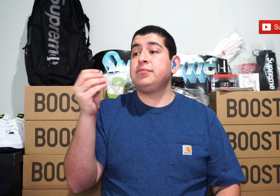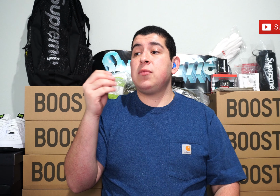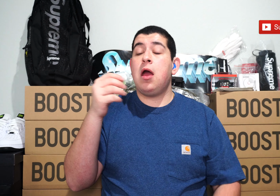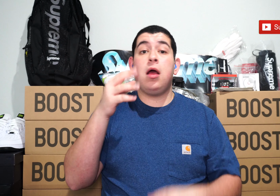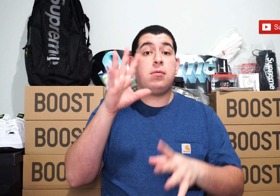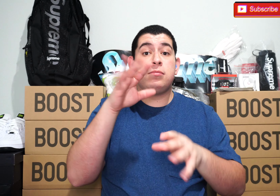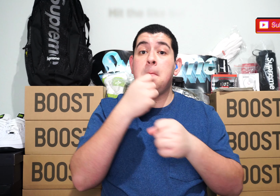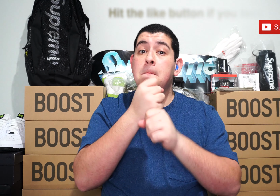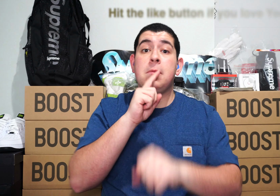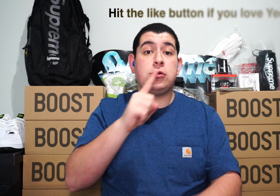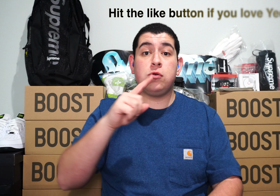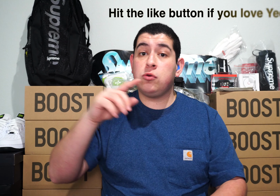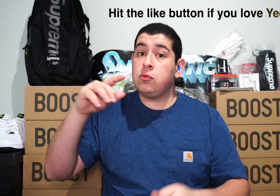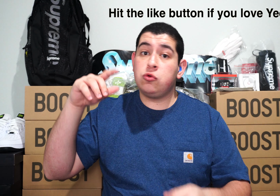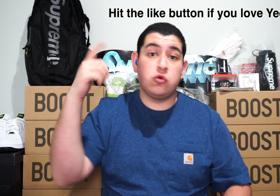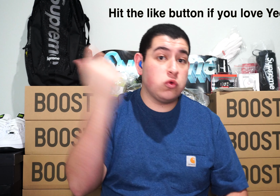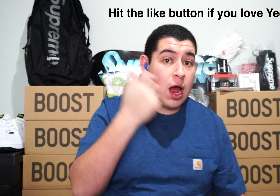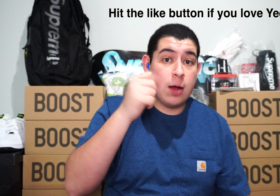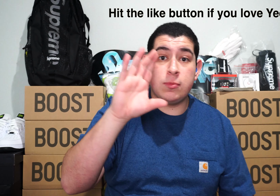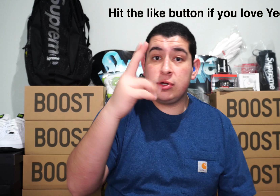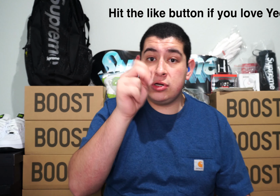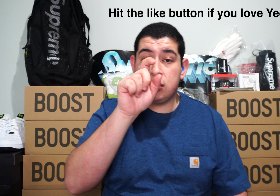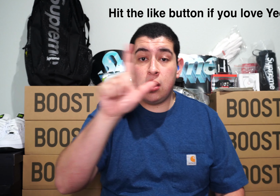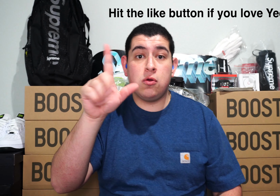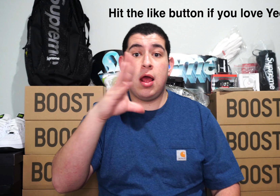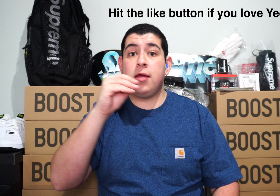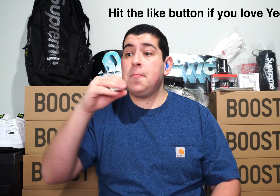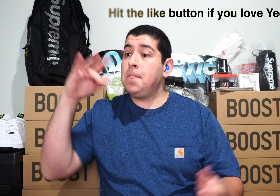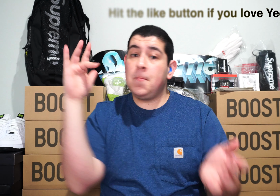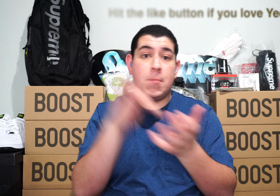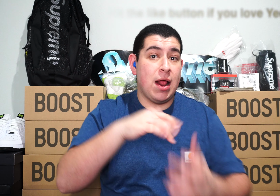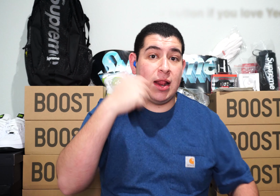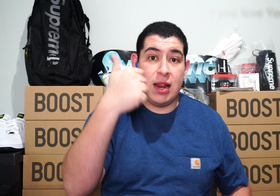Make sure subscribe this channel! Smash a like button for this video!